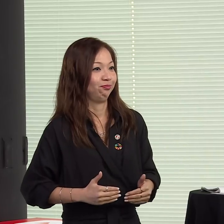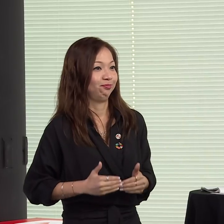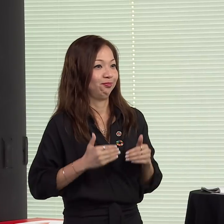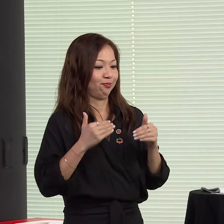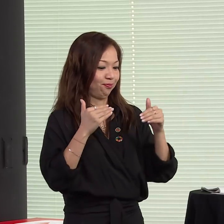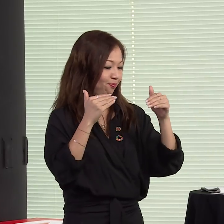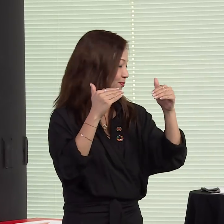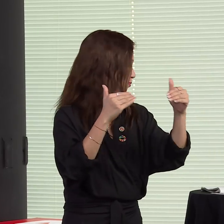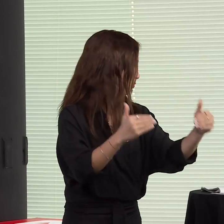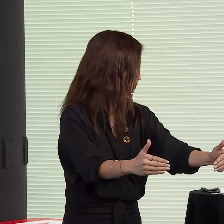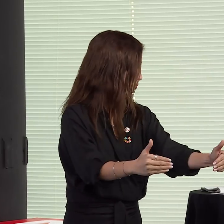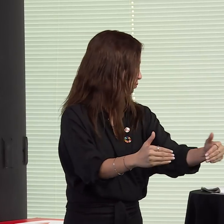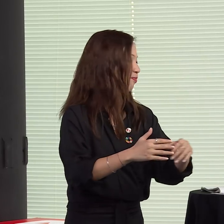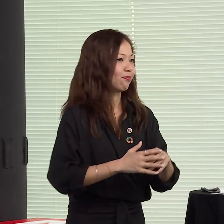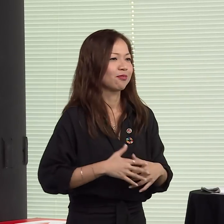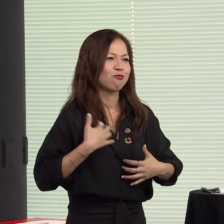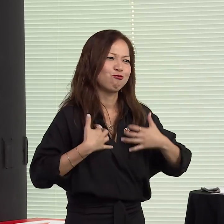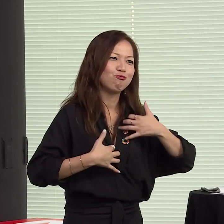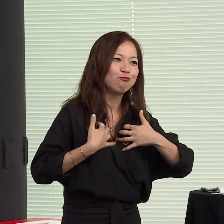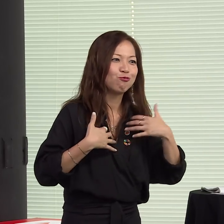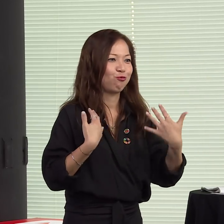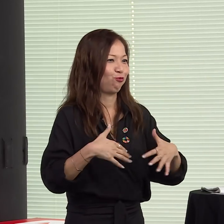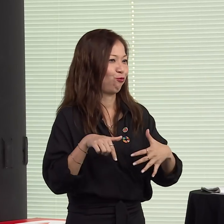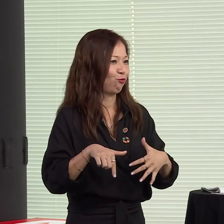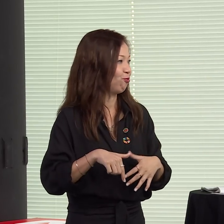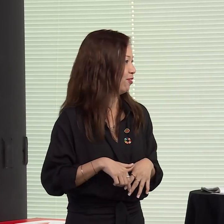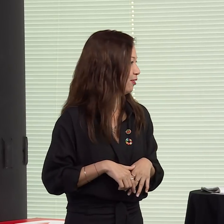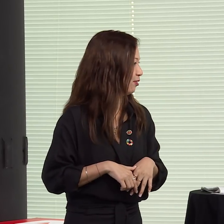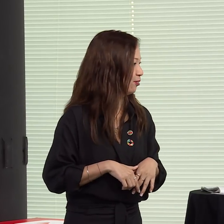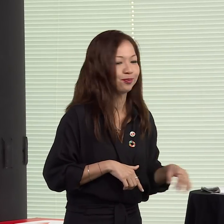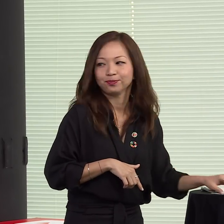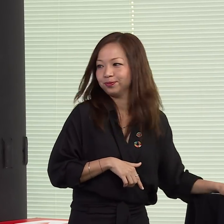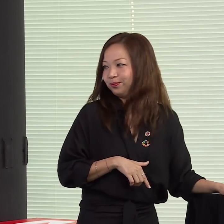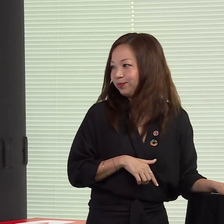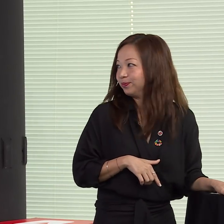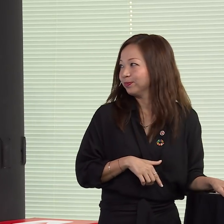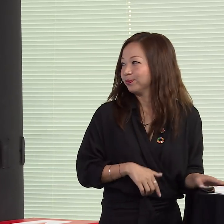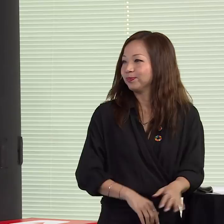We also have a congratulatory telegram from Mr.